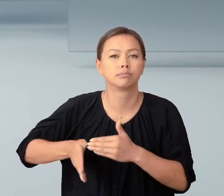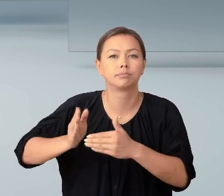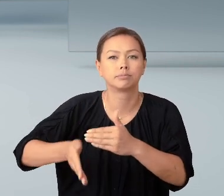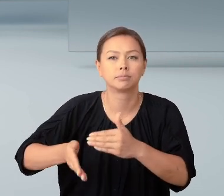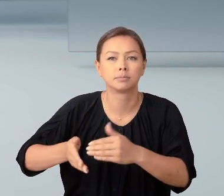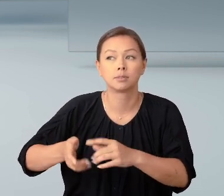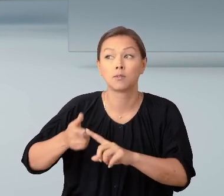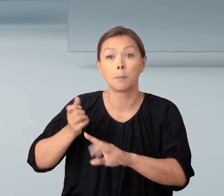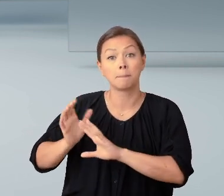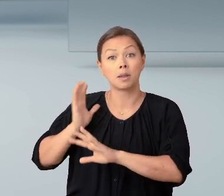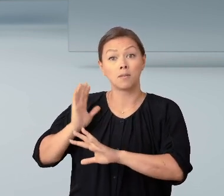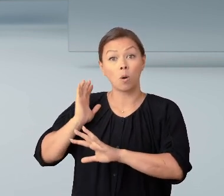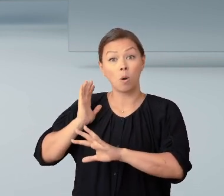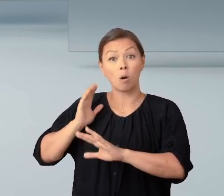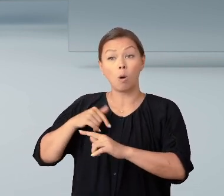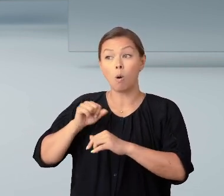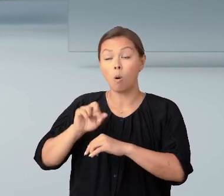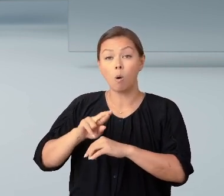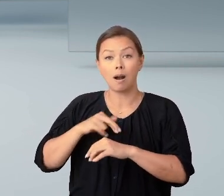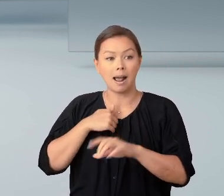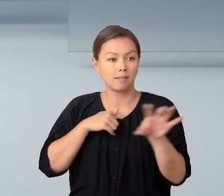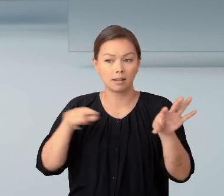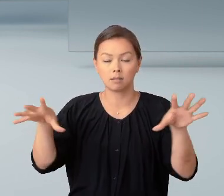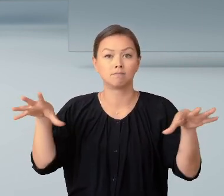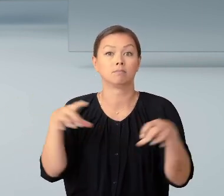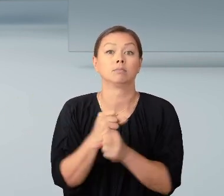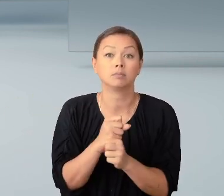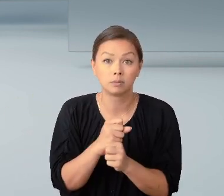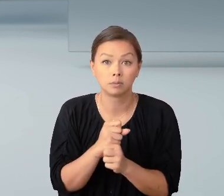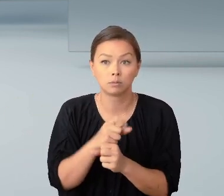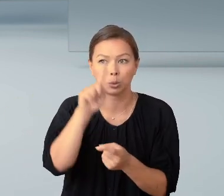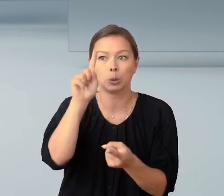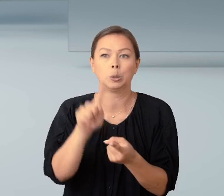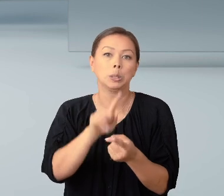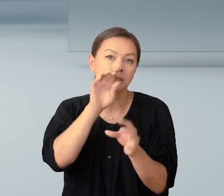consolidating to reduce costs and complexity, or introducing